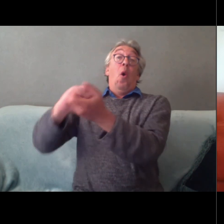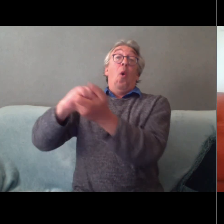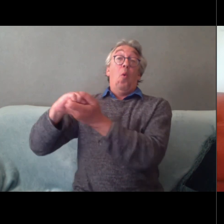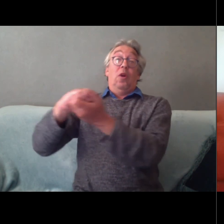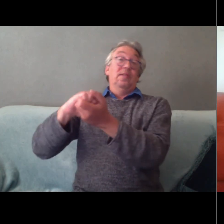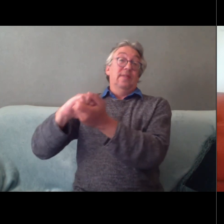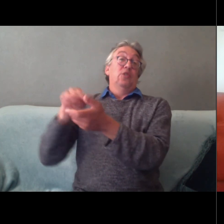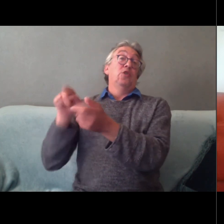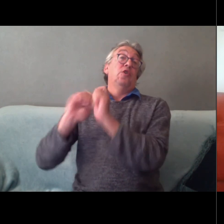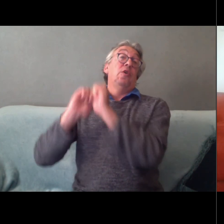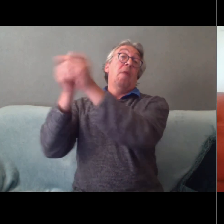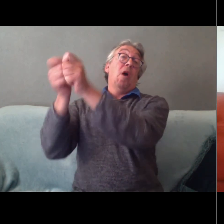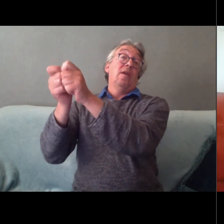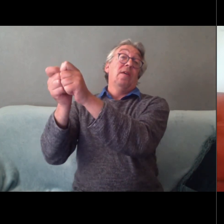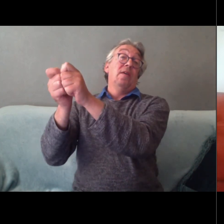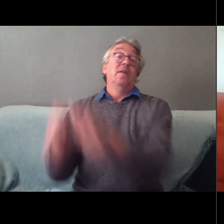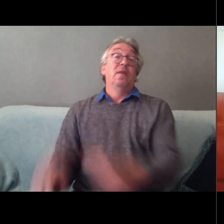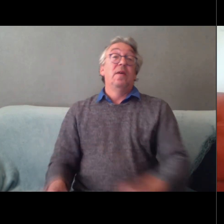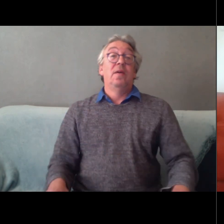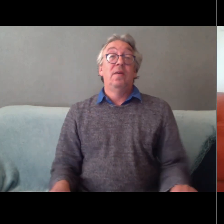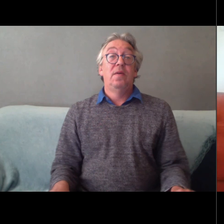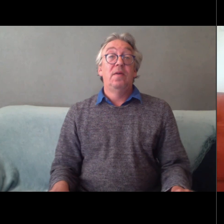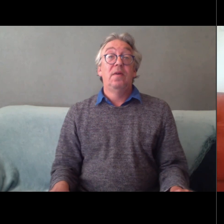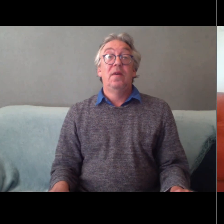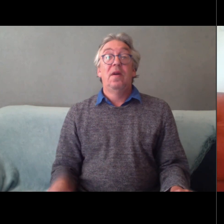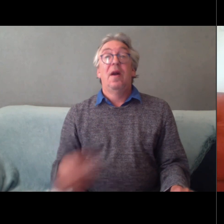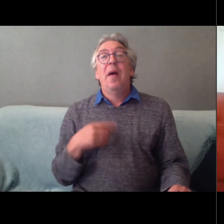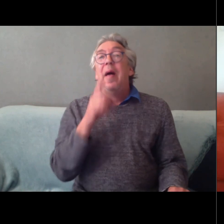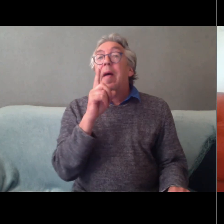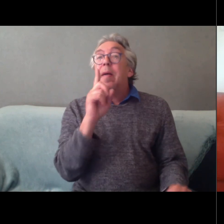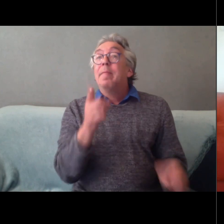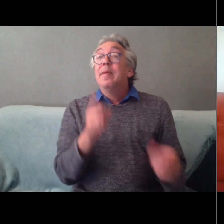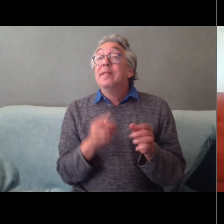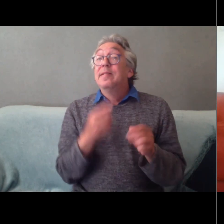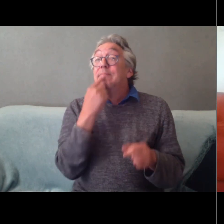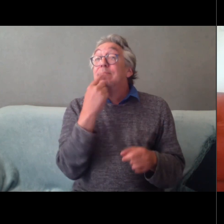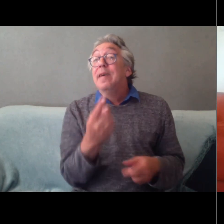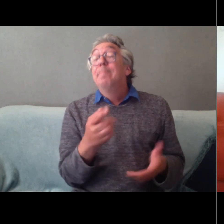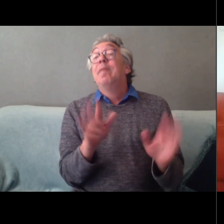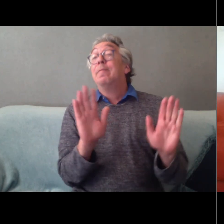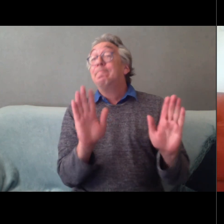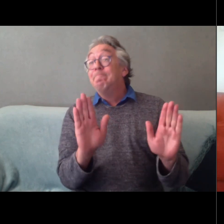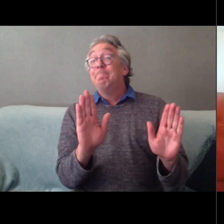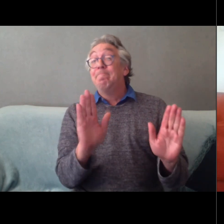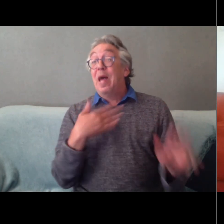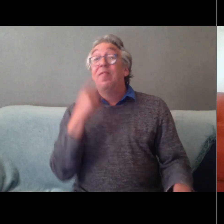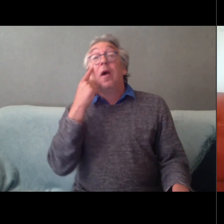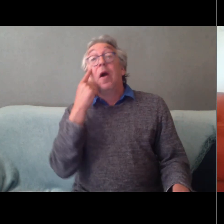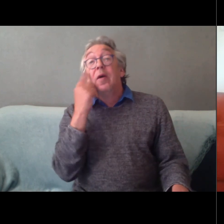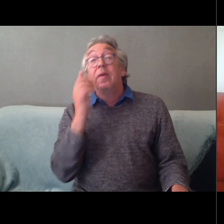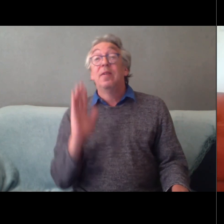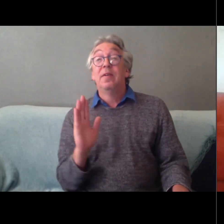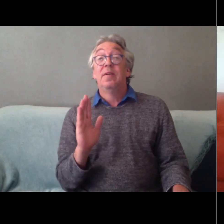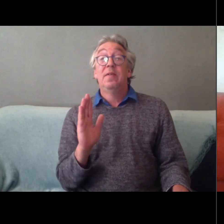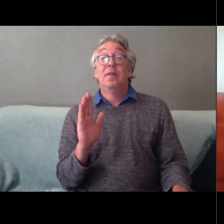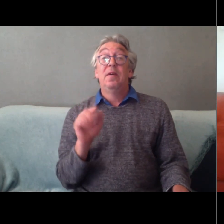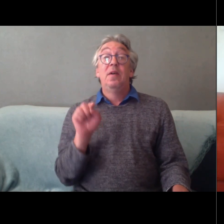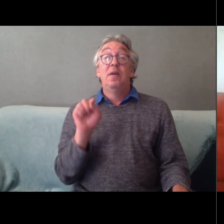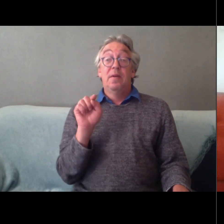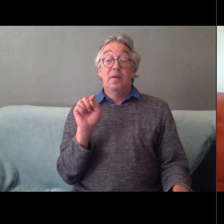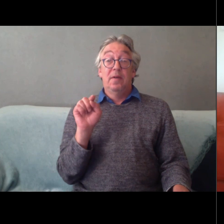the disclaimer here or the other side of it is that this is only for now.